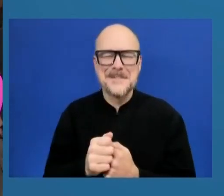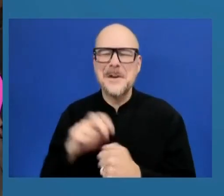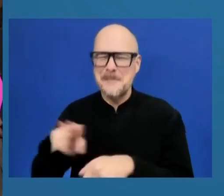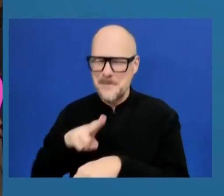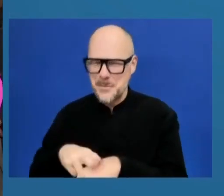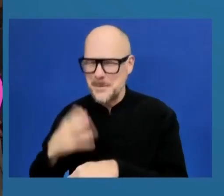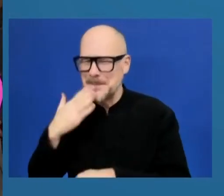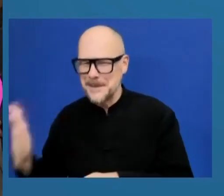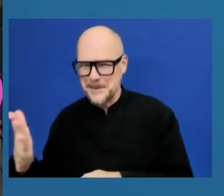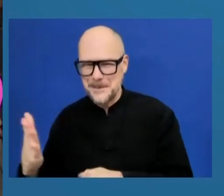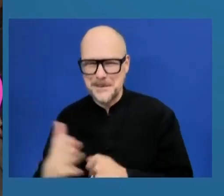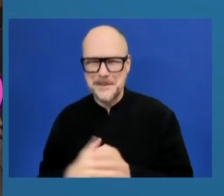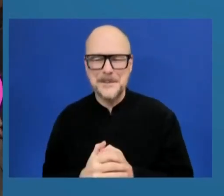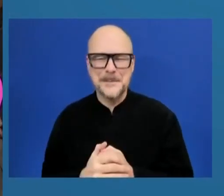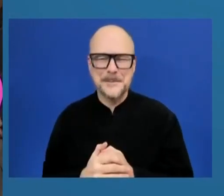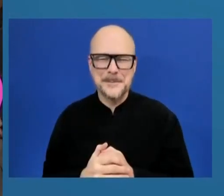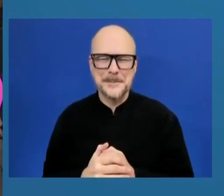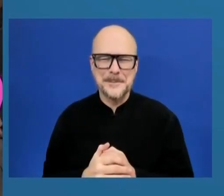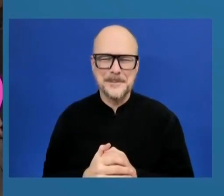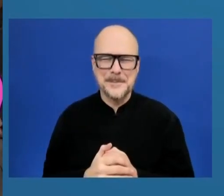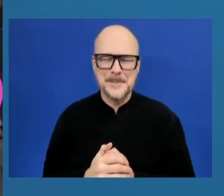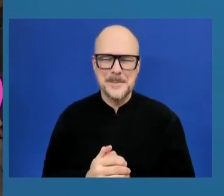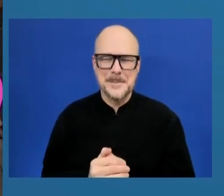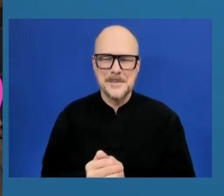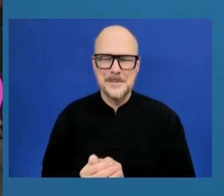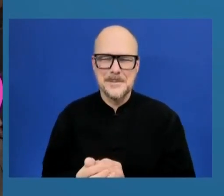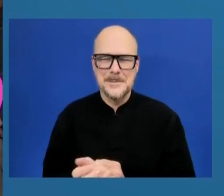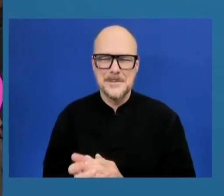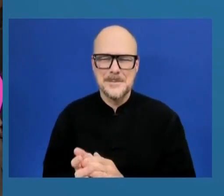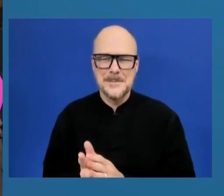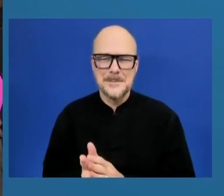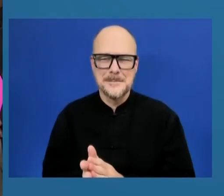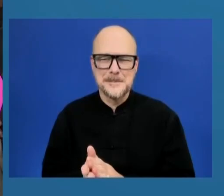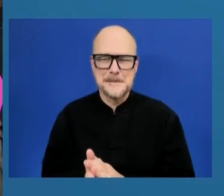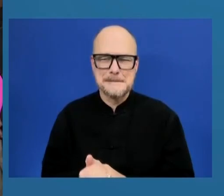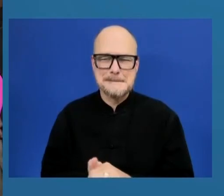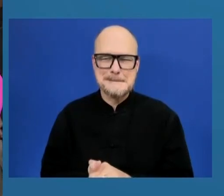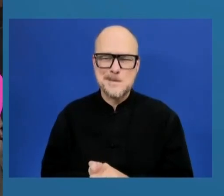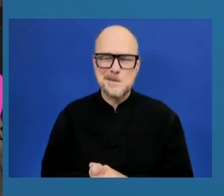Amen. Thank you. And Billy, thank you. Yes,